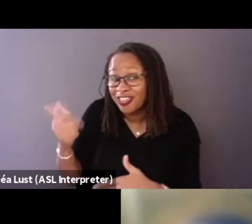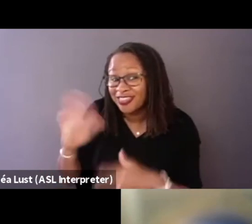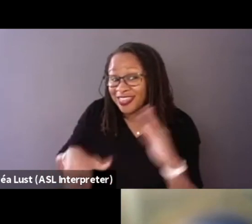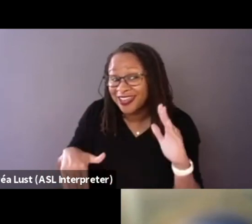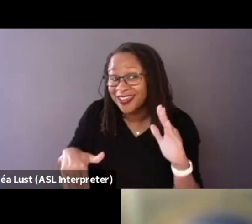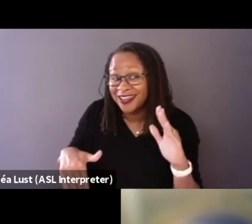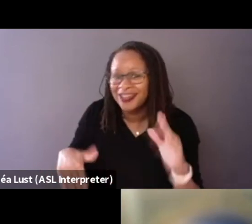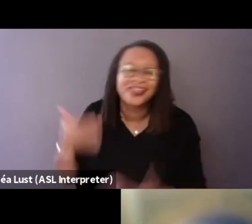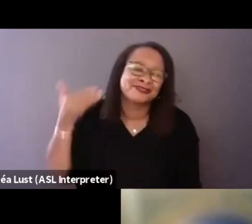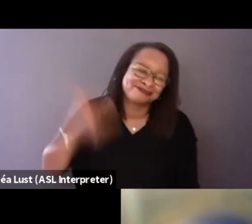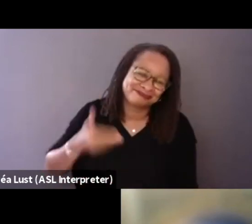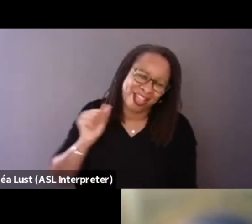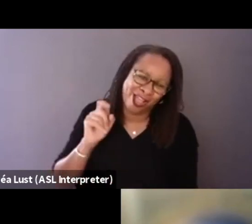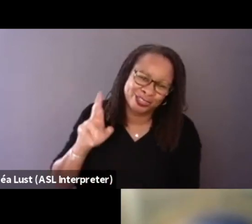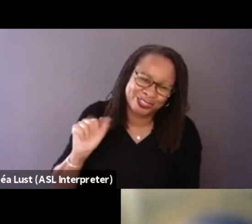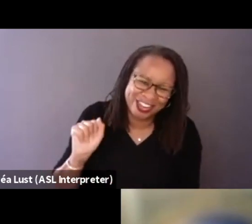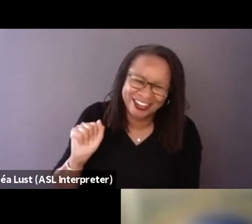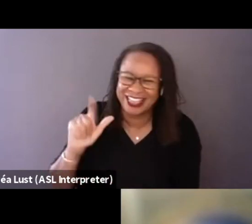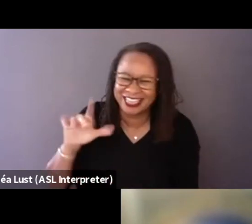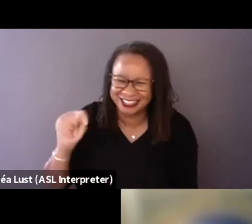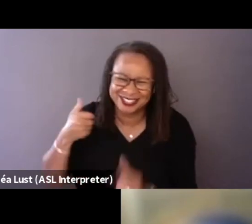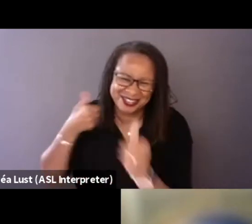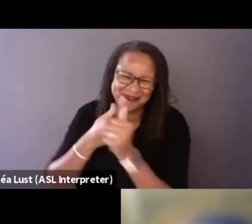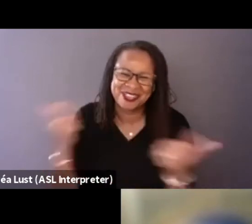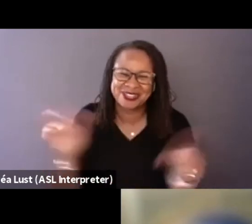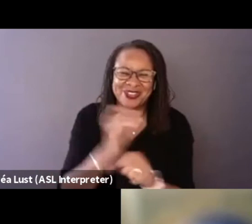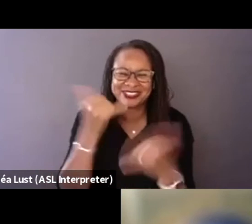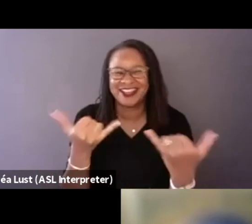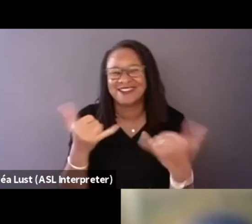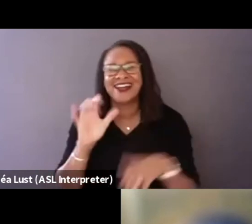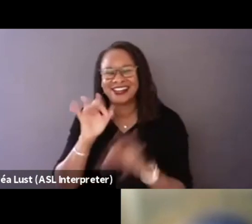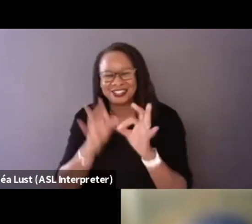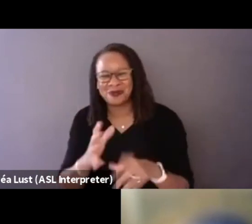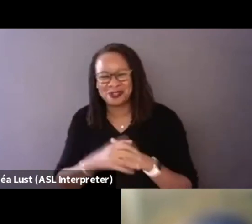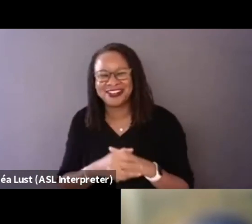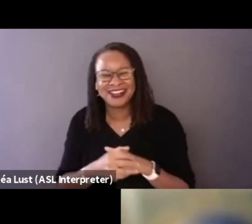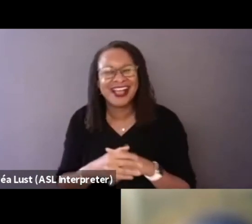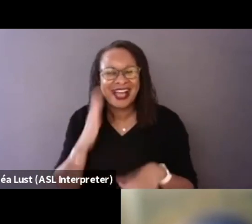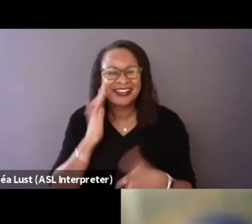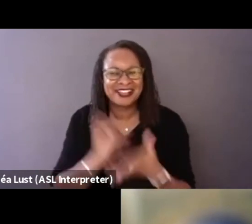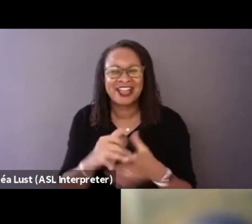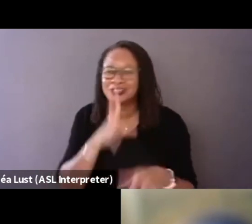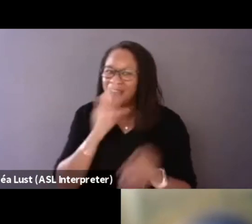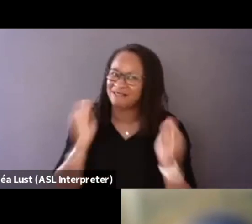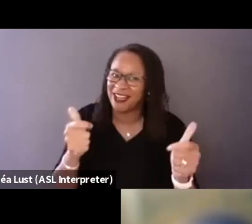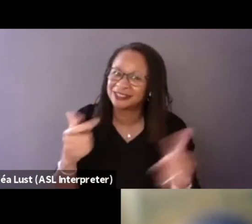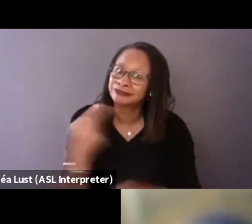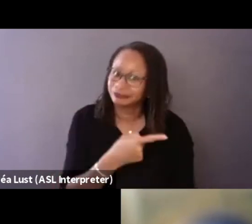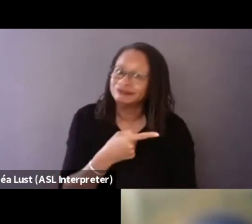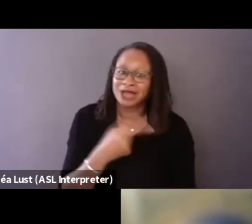than Andréa Lust, who's been keeping up with me this whole time, our ASL interpreter. I know that I talk really fast and I always apologize.